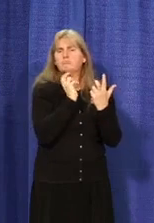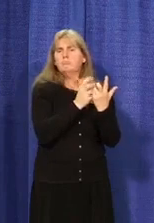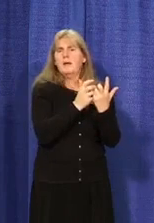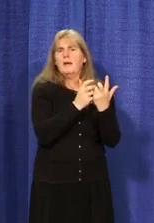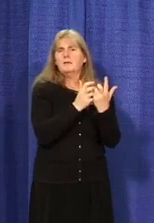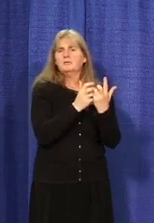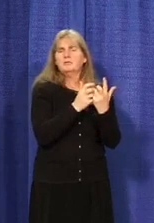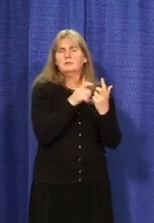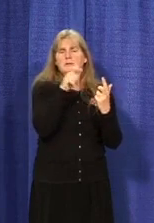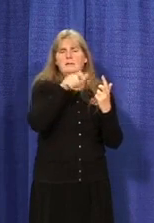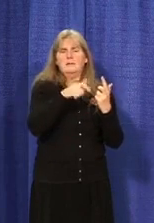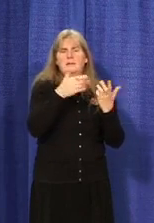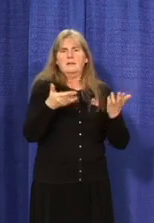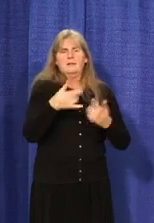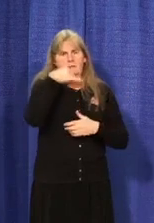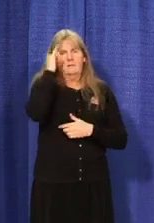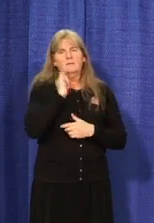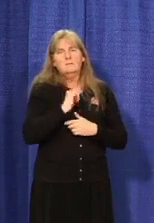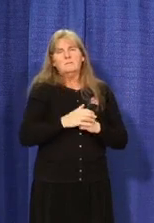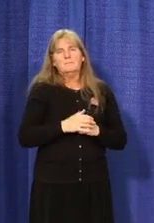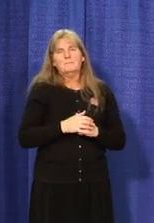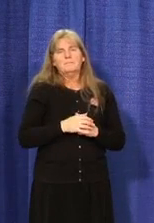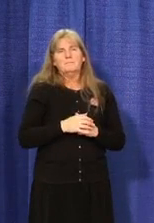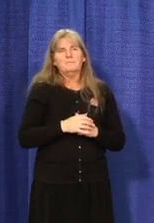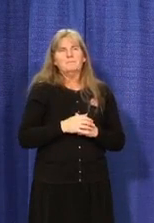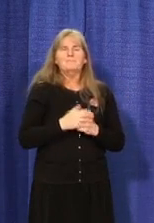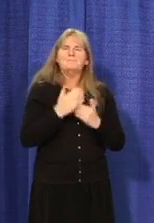circumstances of our territory. Pat: Thank you.